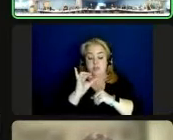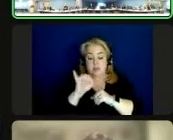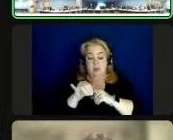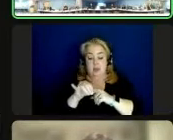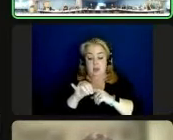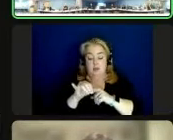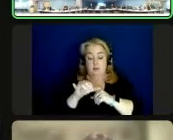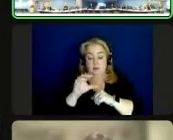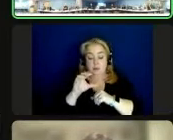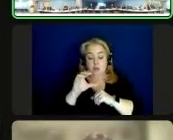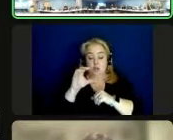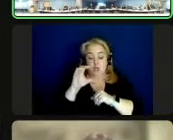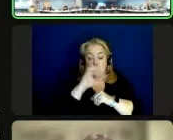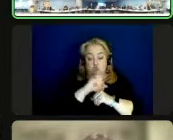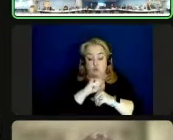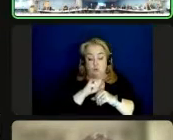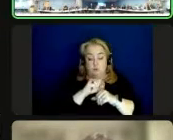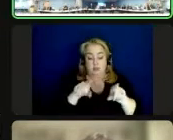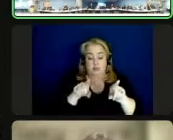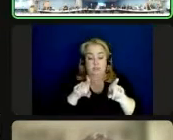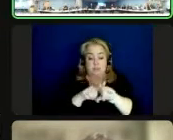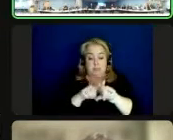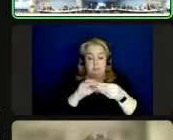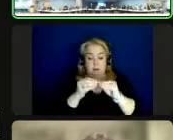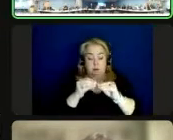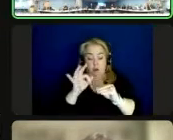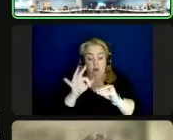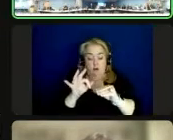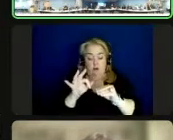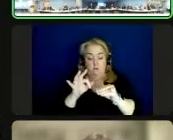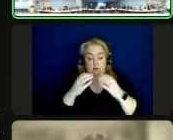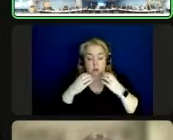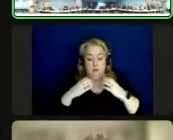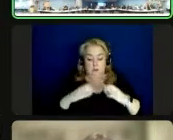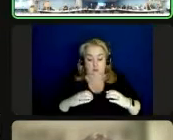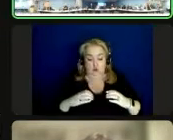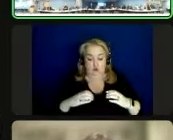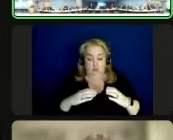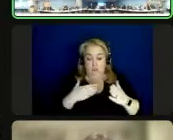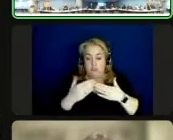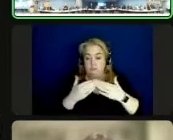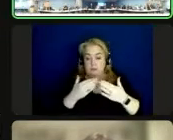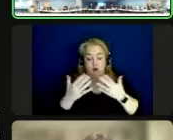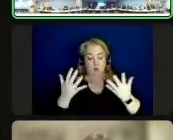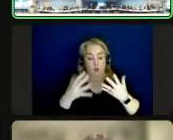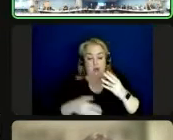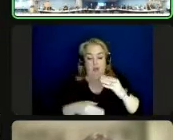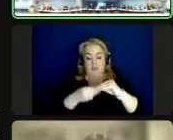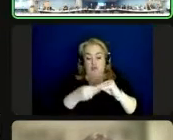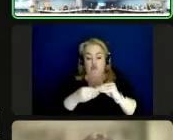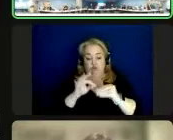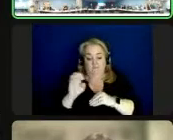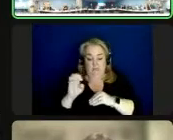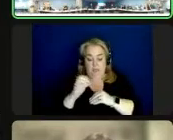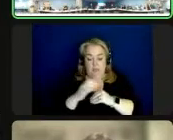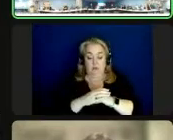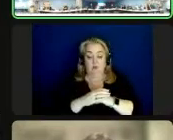TY OPERATION SEDPTIONS.